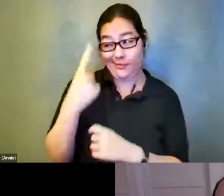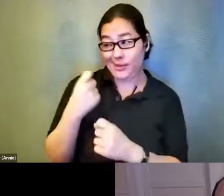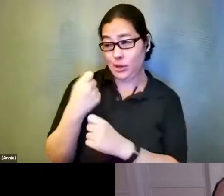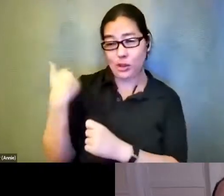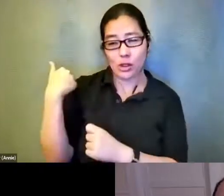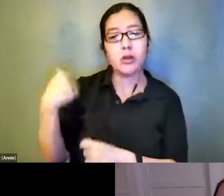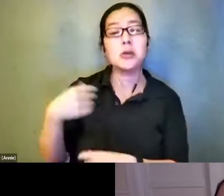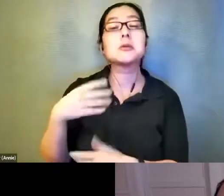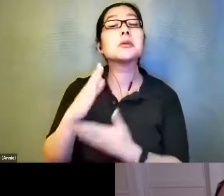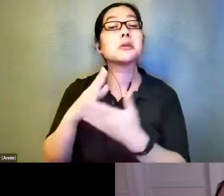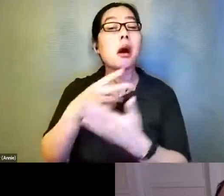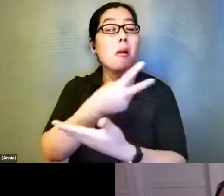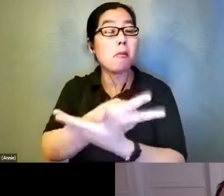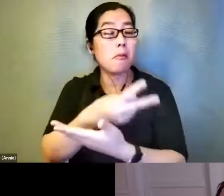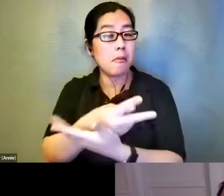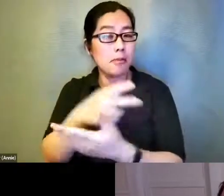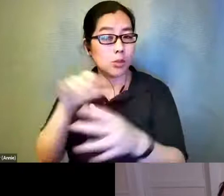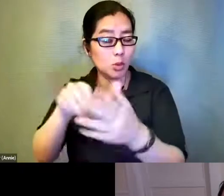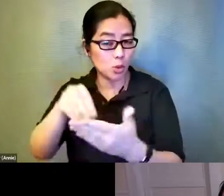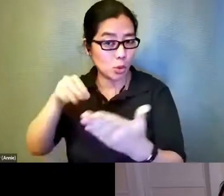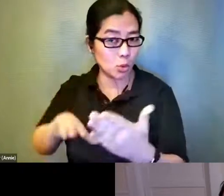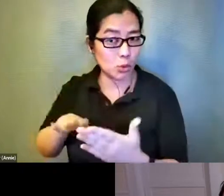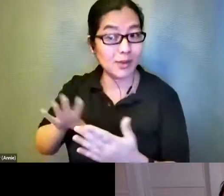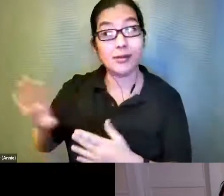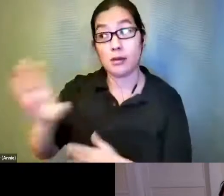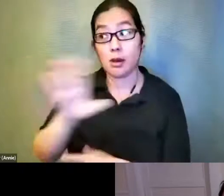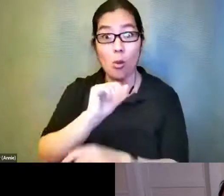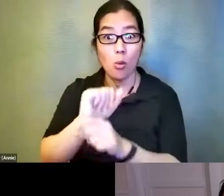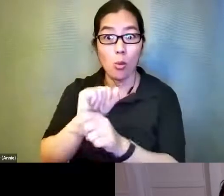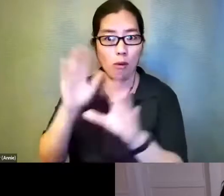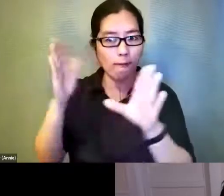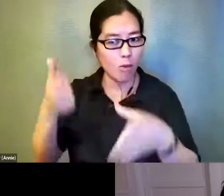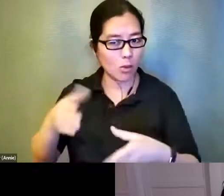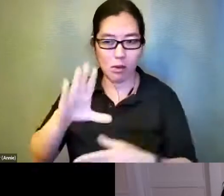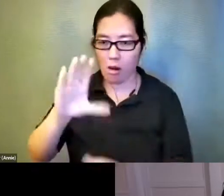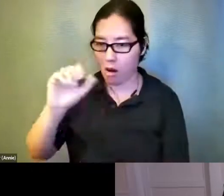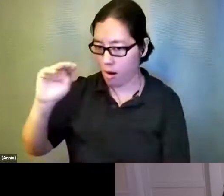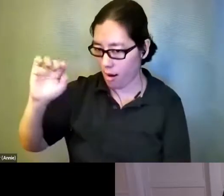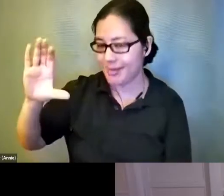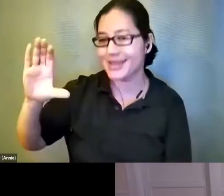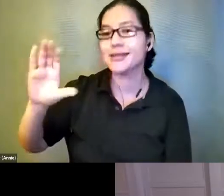that are doing their work in comics and the question about how could that work be made